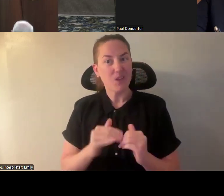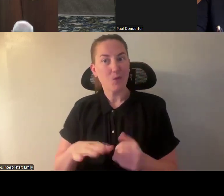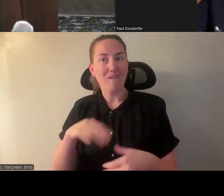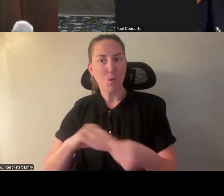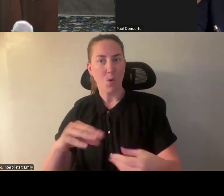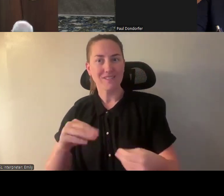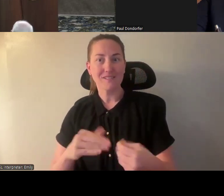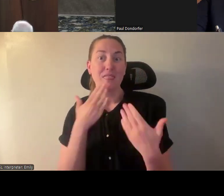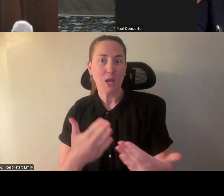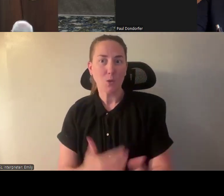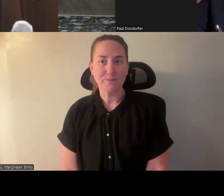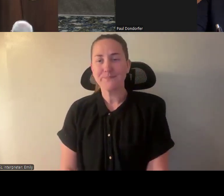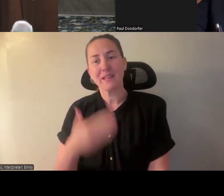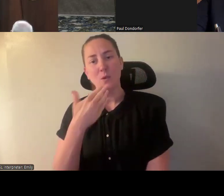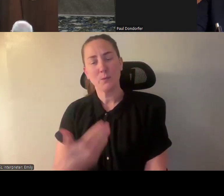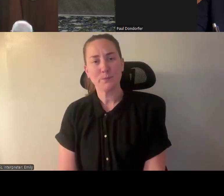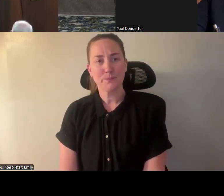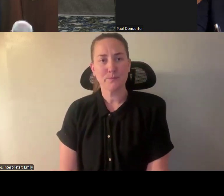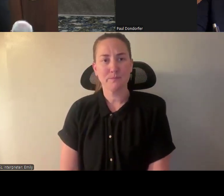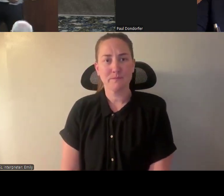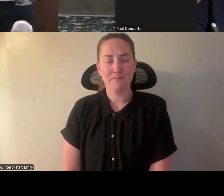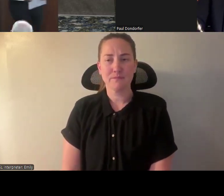you